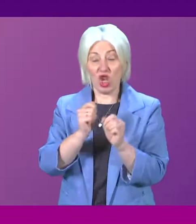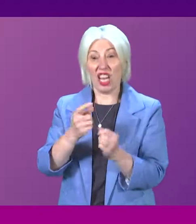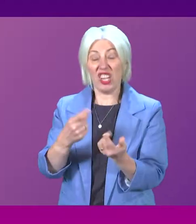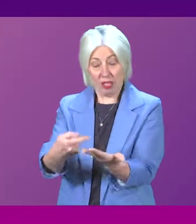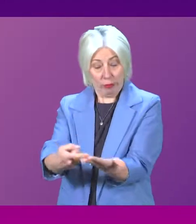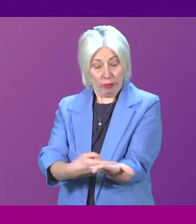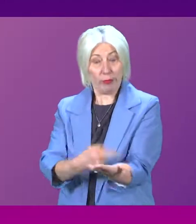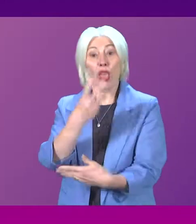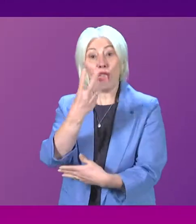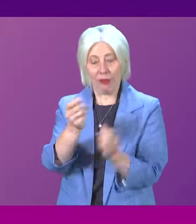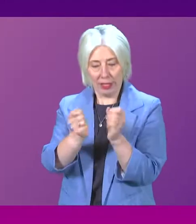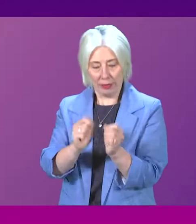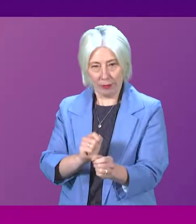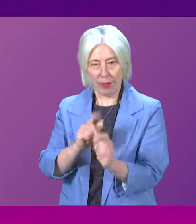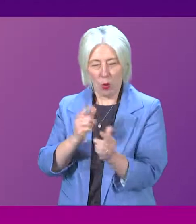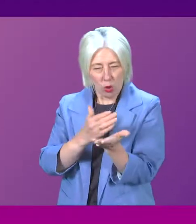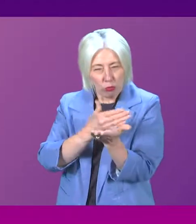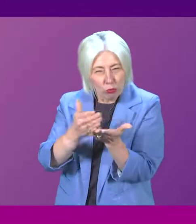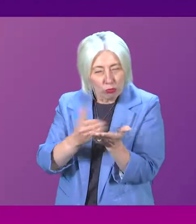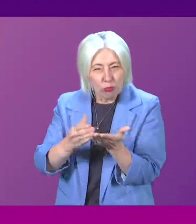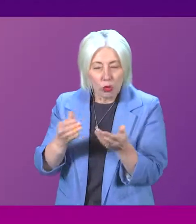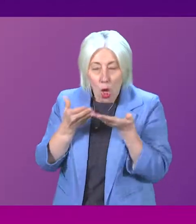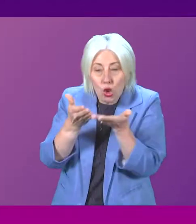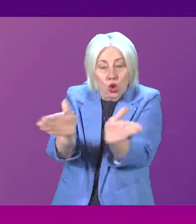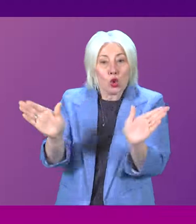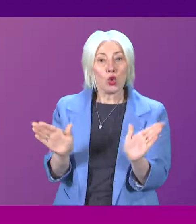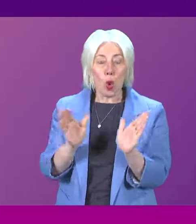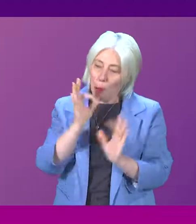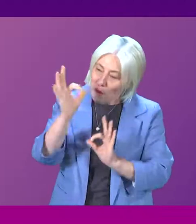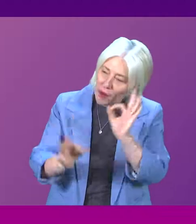The amendments were designed to clarify the scope of the inquiry following a period of reflection.